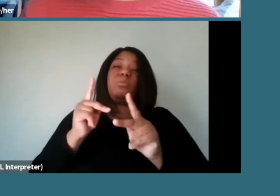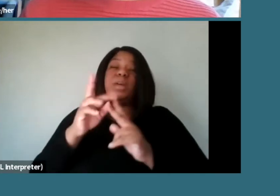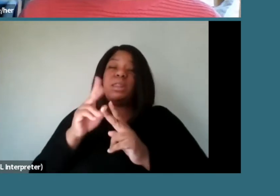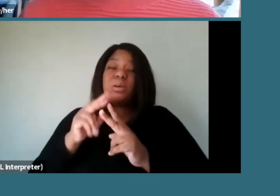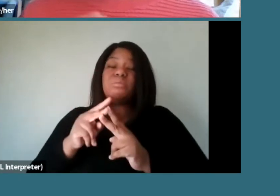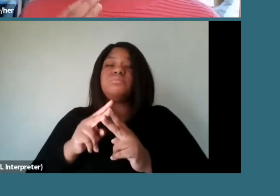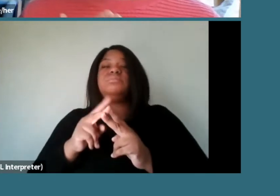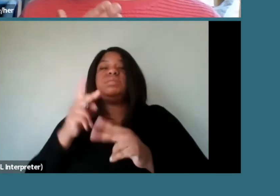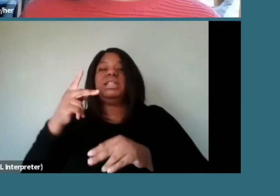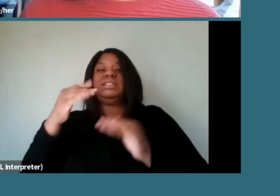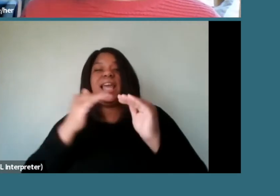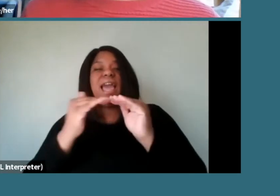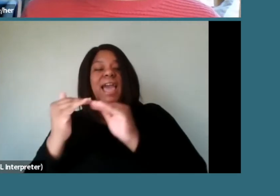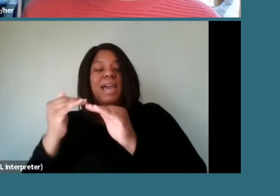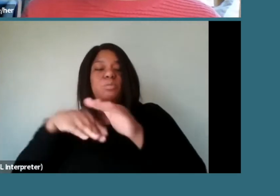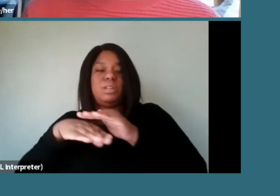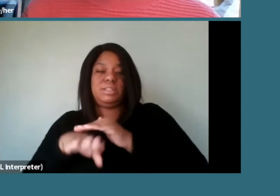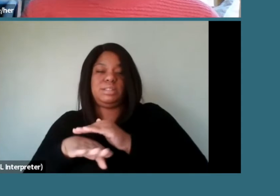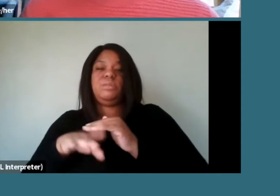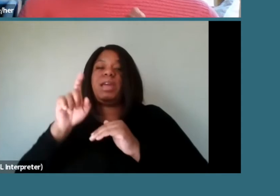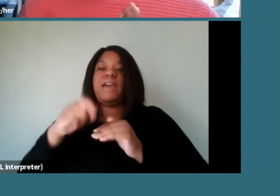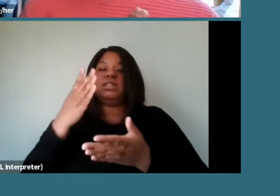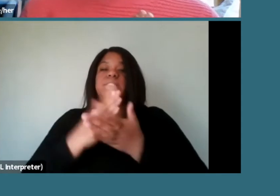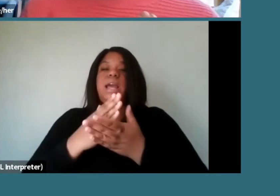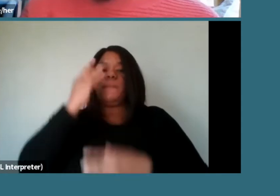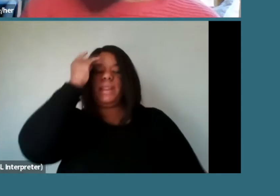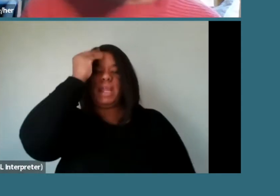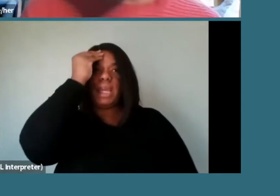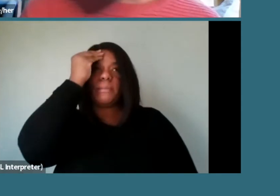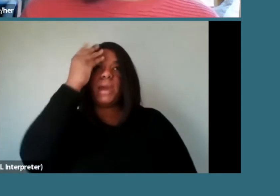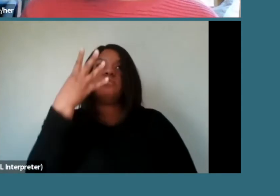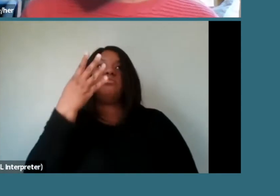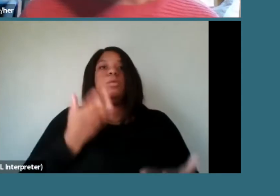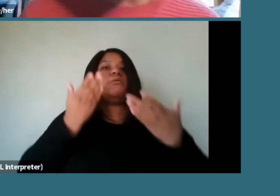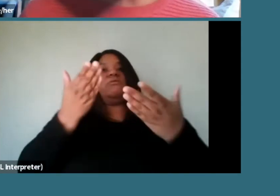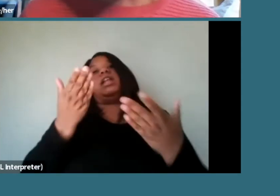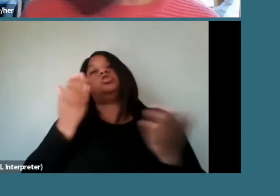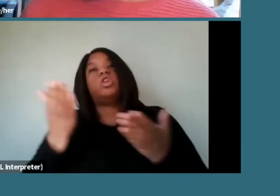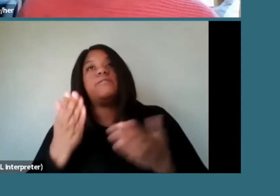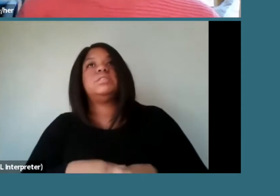Like, we have to stop thinking about this as just providing a service, providing accommodations.